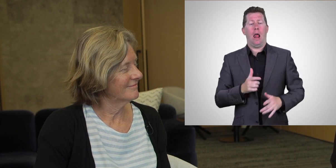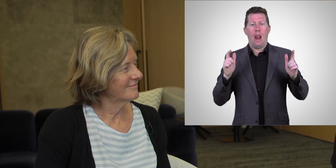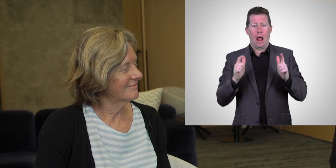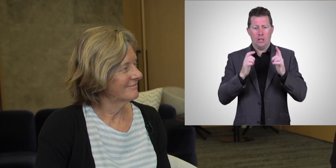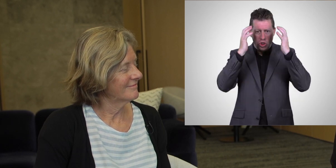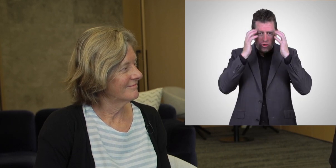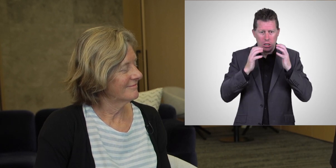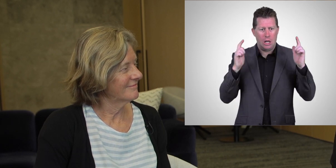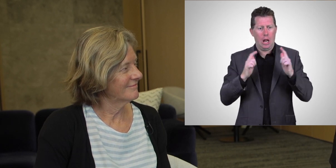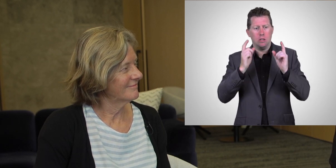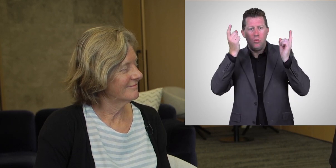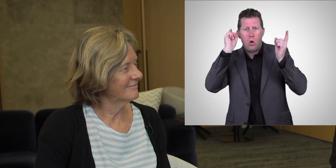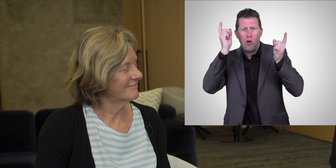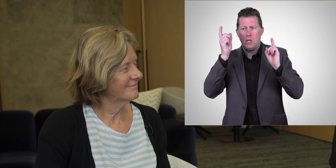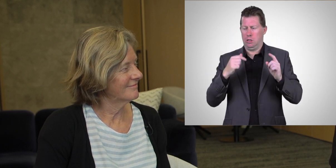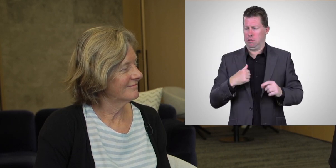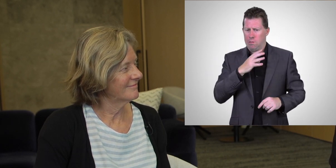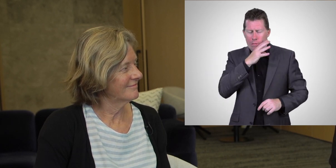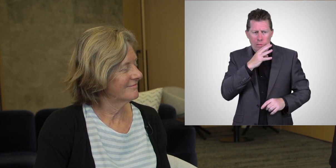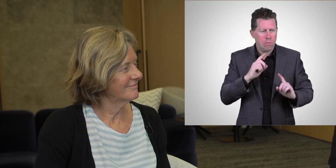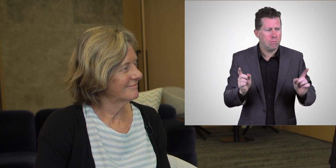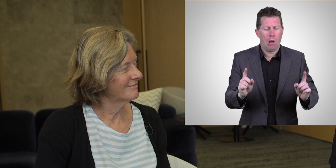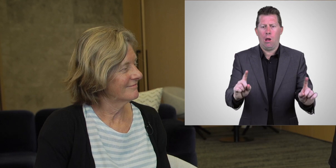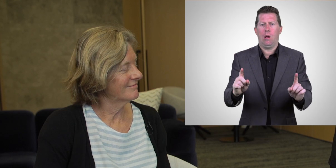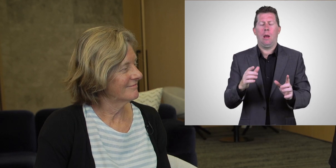about what it is they might be doing in any particular type of assessment task and they are